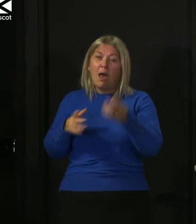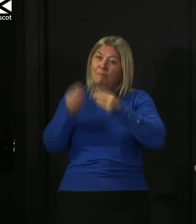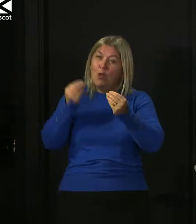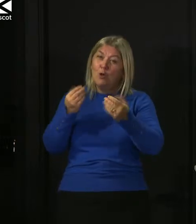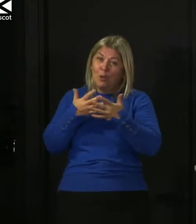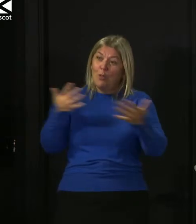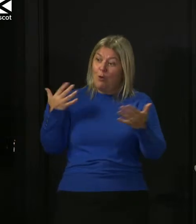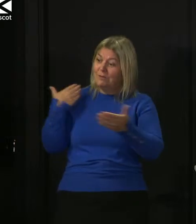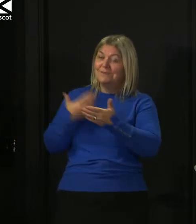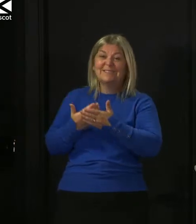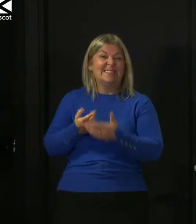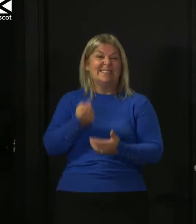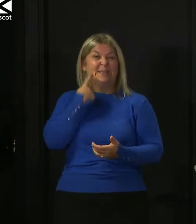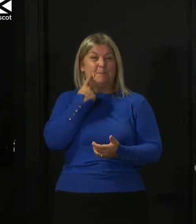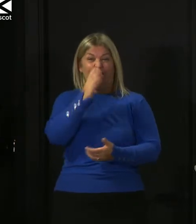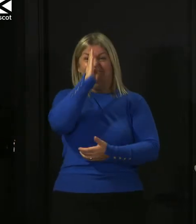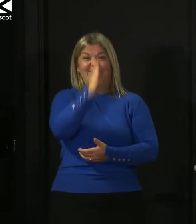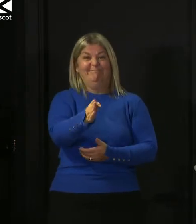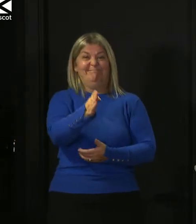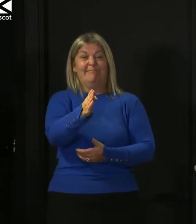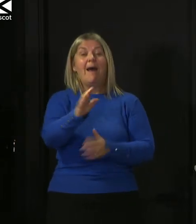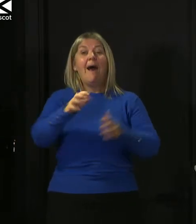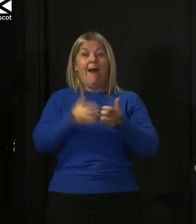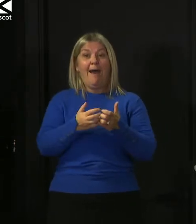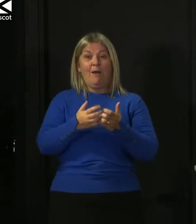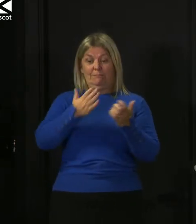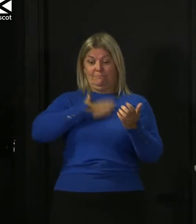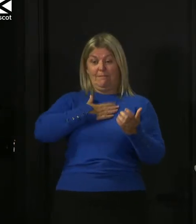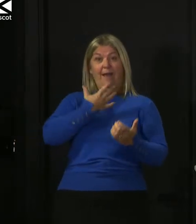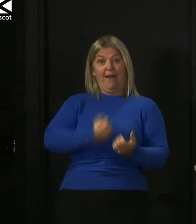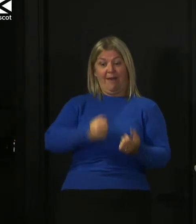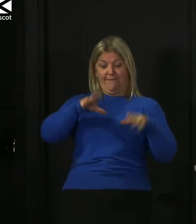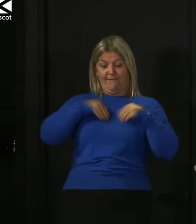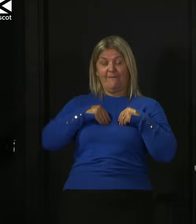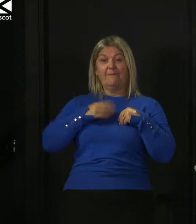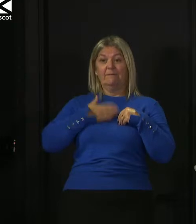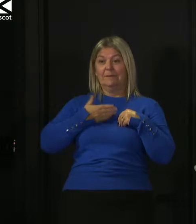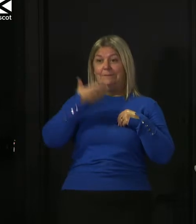simple in how an infectious virus spreads from one person to another. And we shouldn't try to